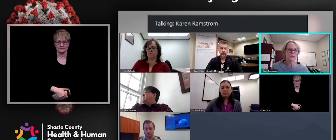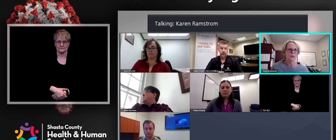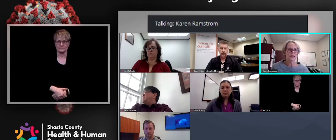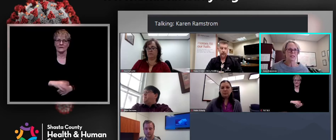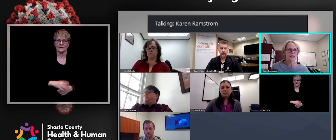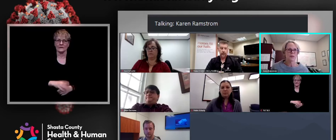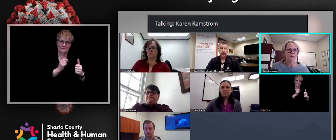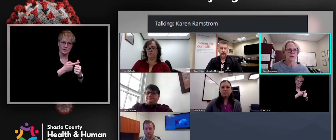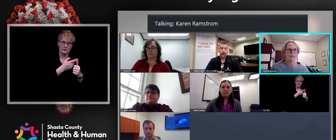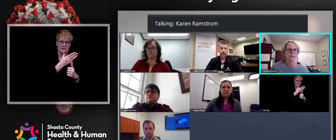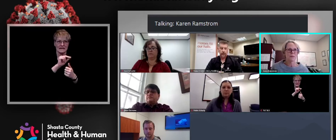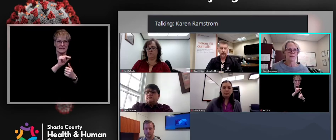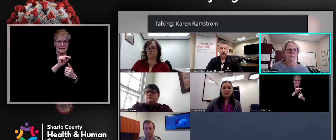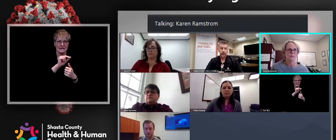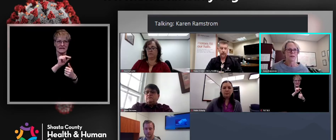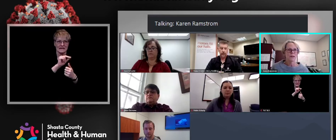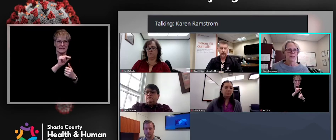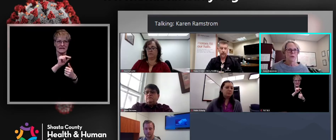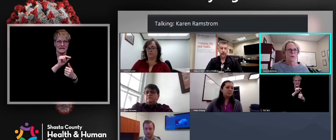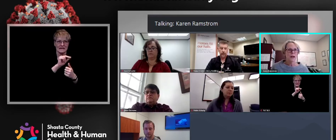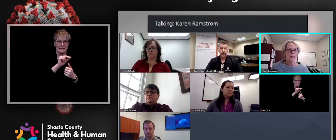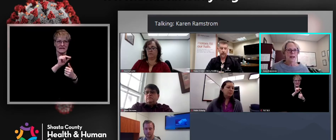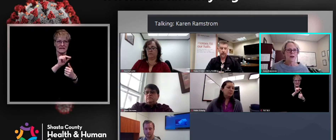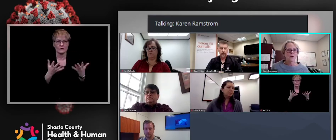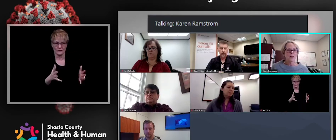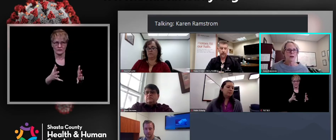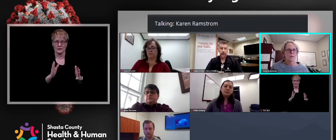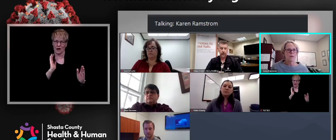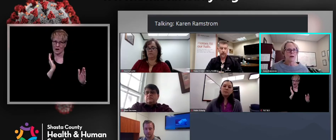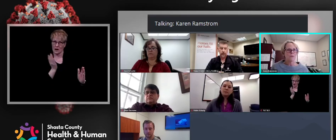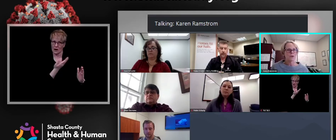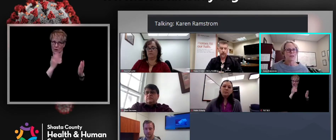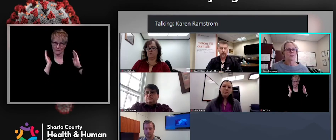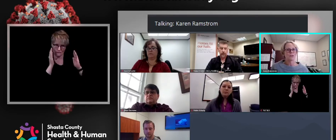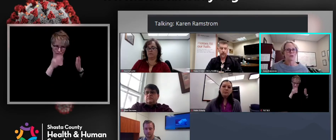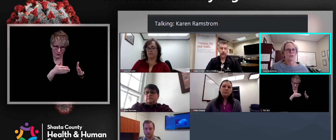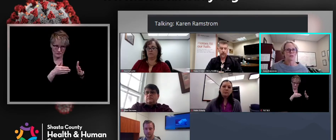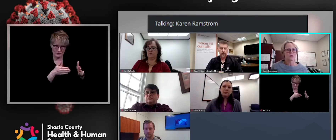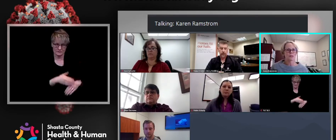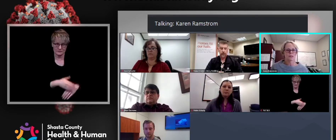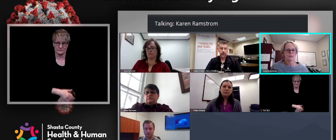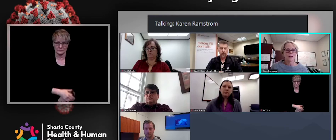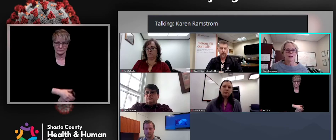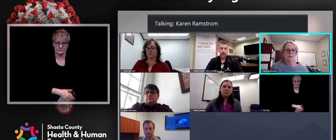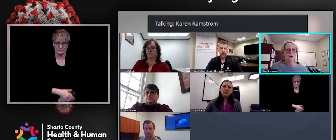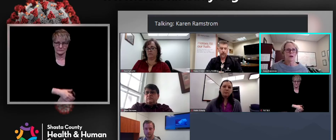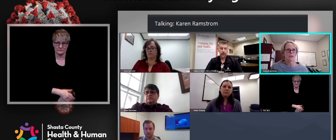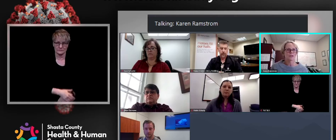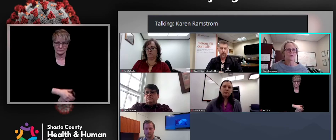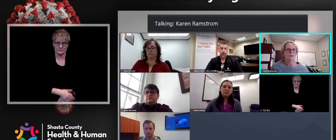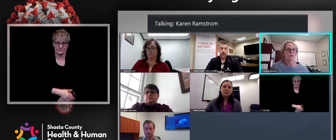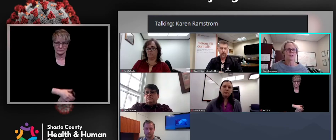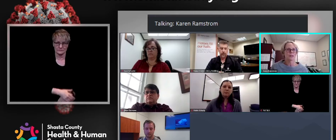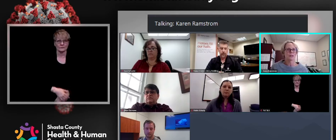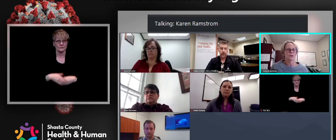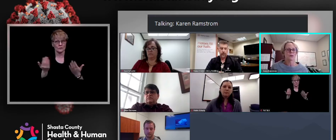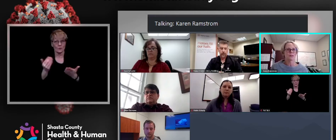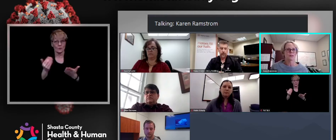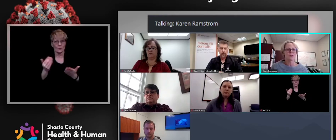So that's kind of our focus right now. That 4,000 doses is a combination of first and second doses,